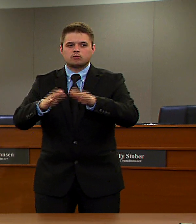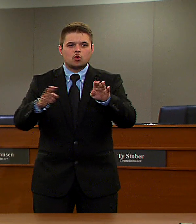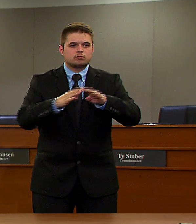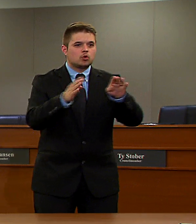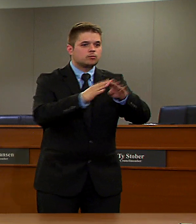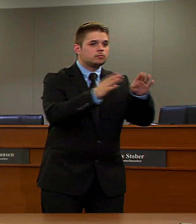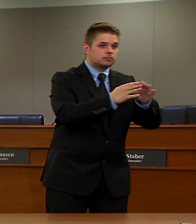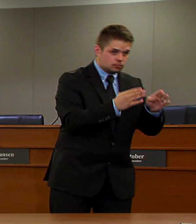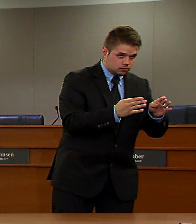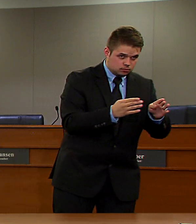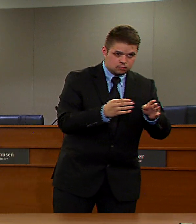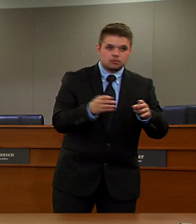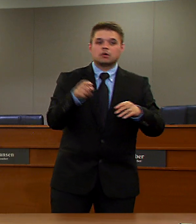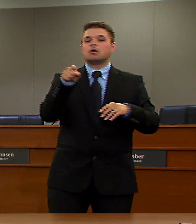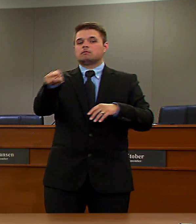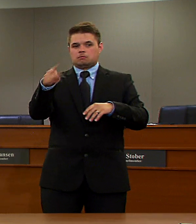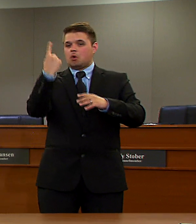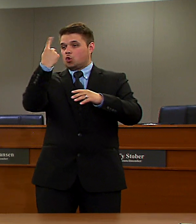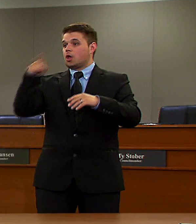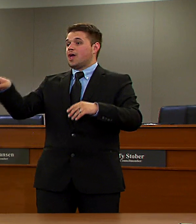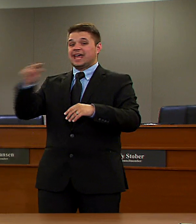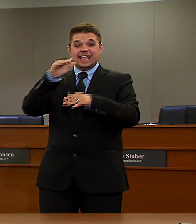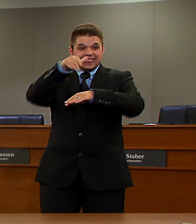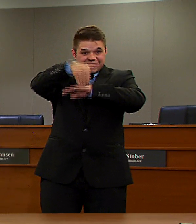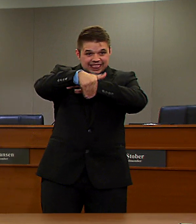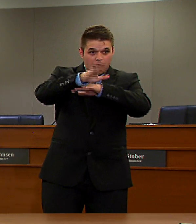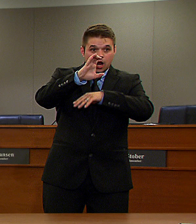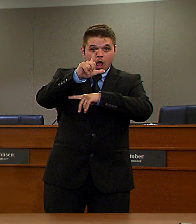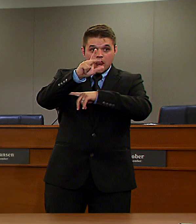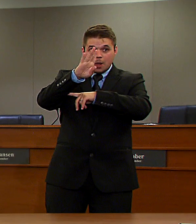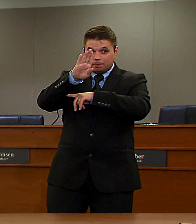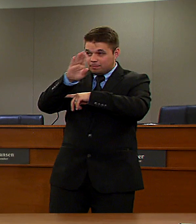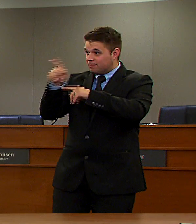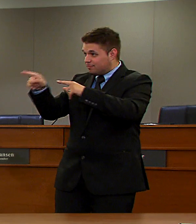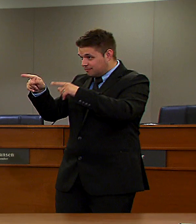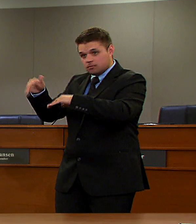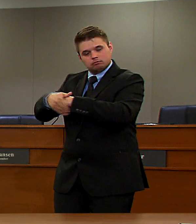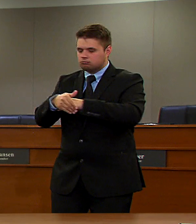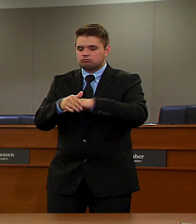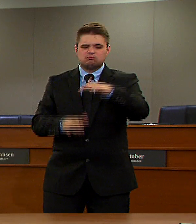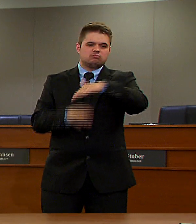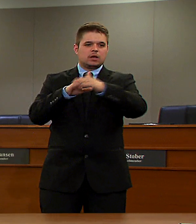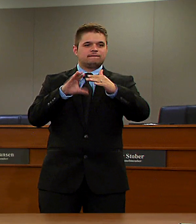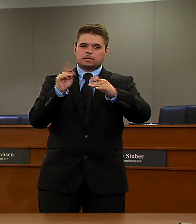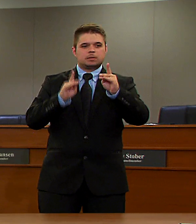All of those fall under Phase 3, June 22nd. The final phase.